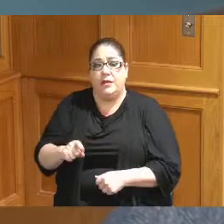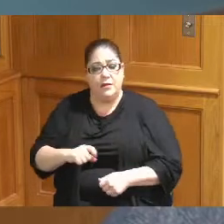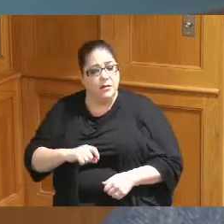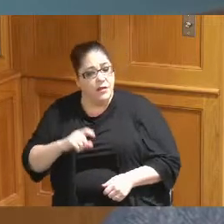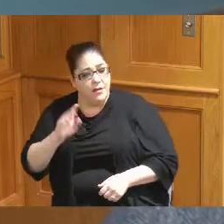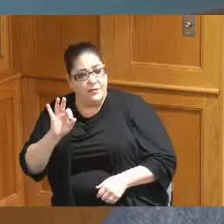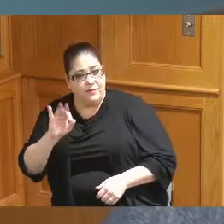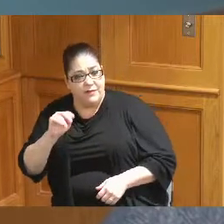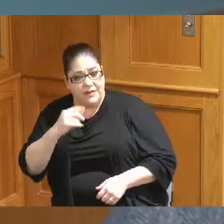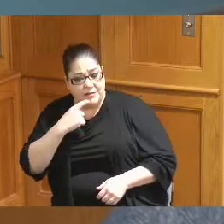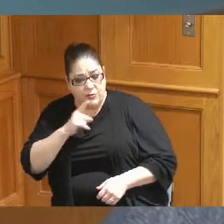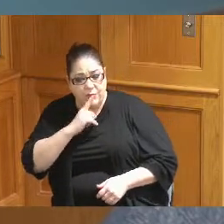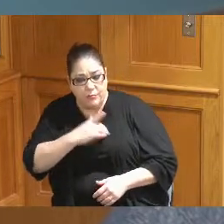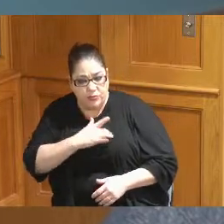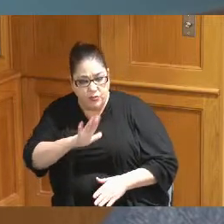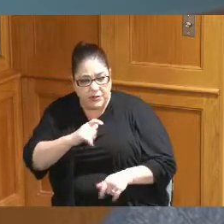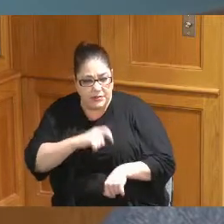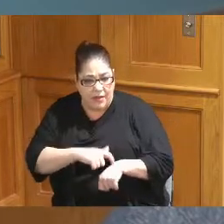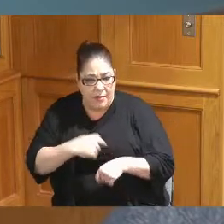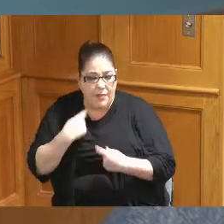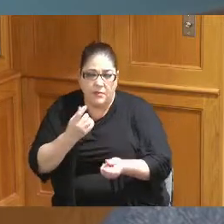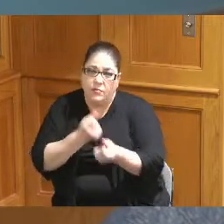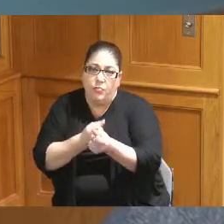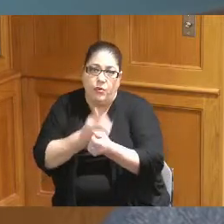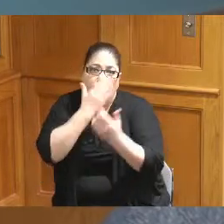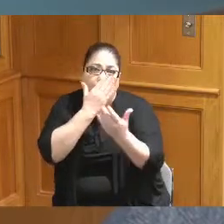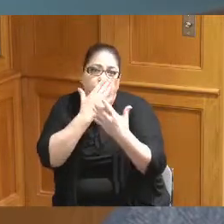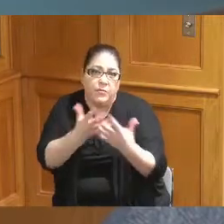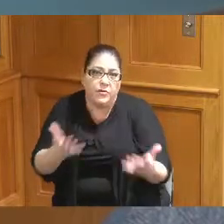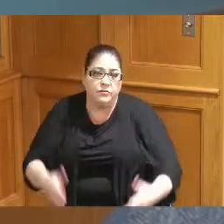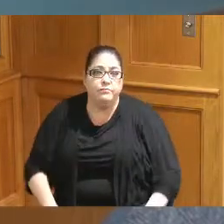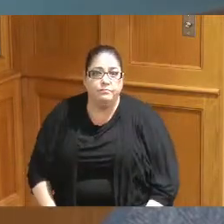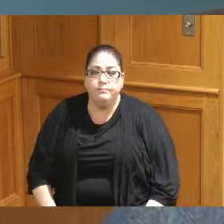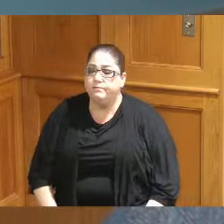I really appreciate how supportive you have been thank you very much we appreciate it